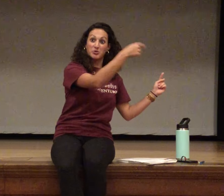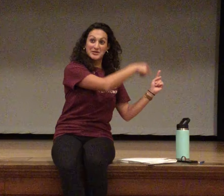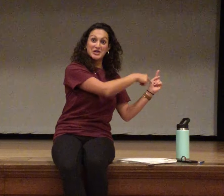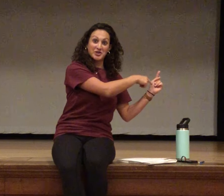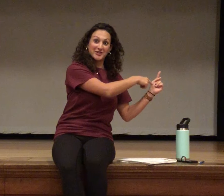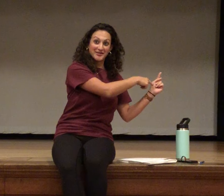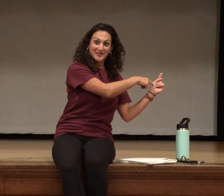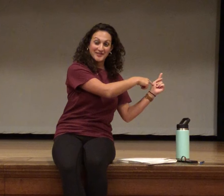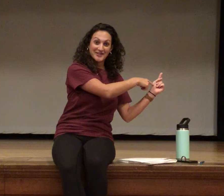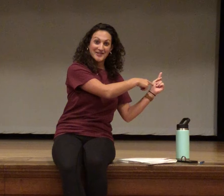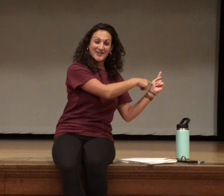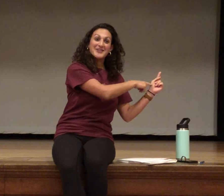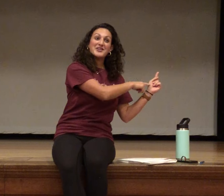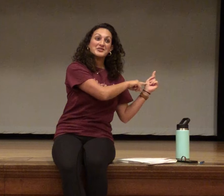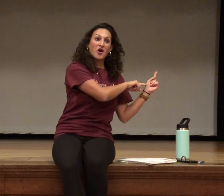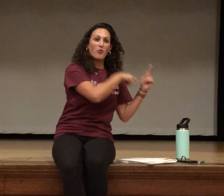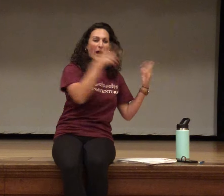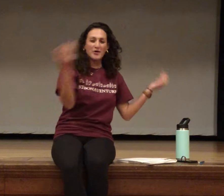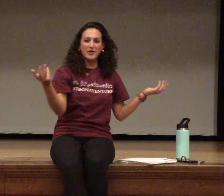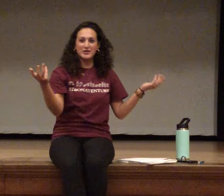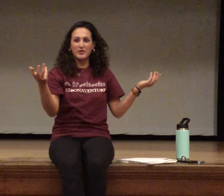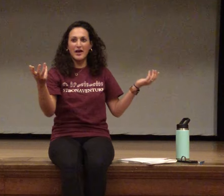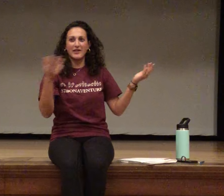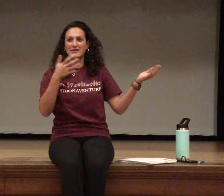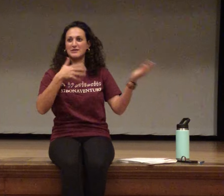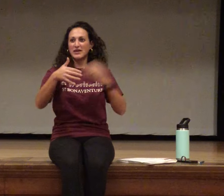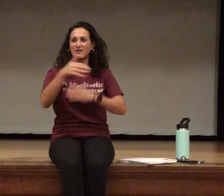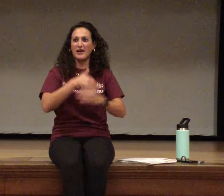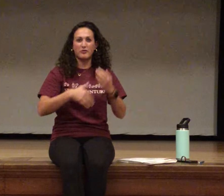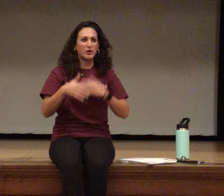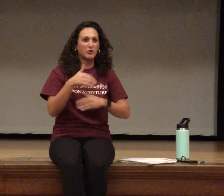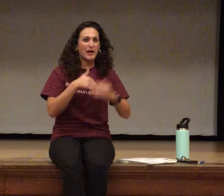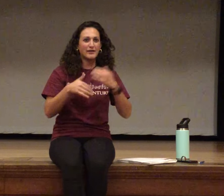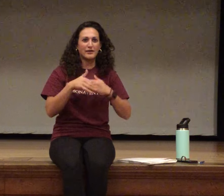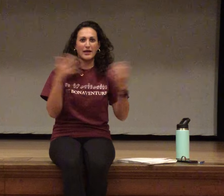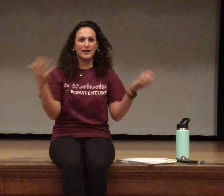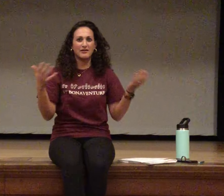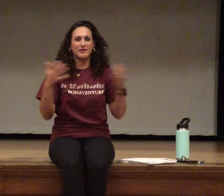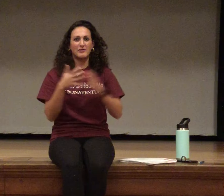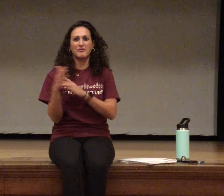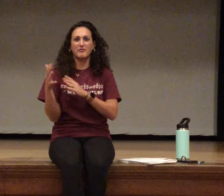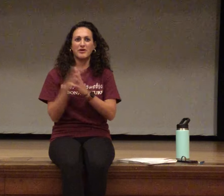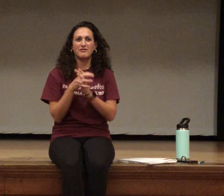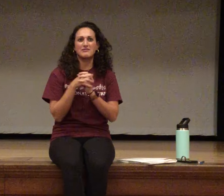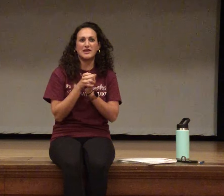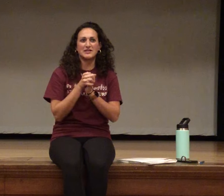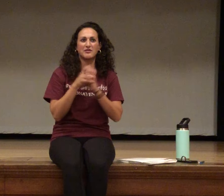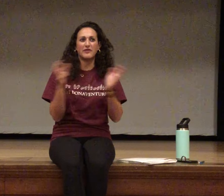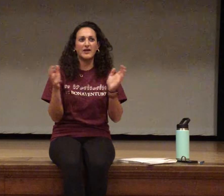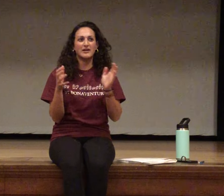interpretation so why do they do that that seems like a lot of middlemen and like it doesn't convey